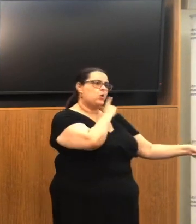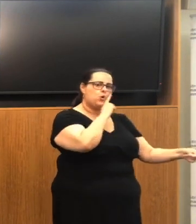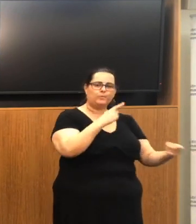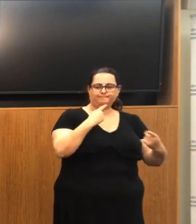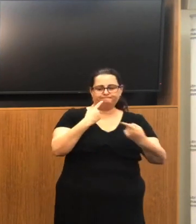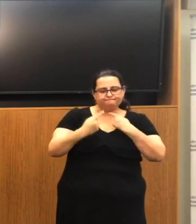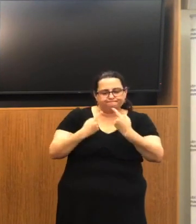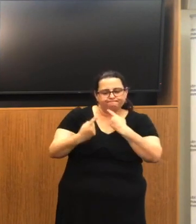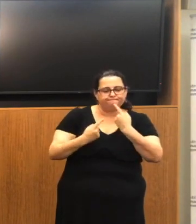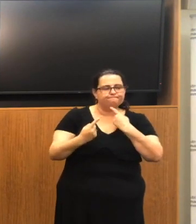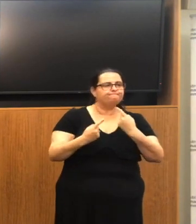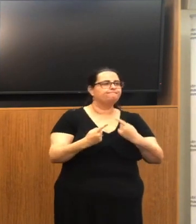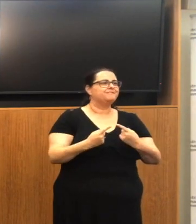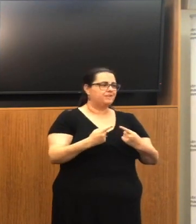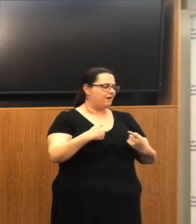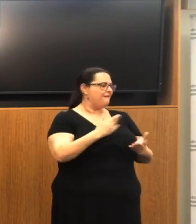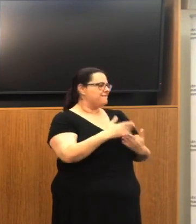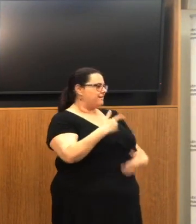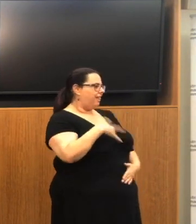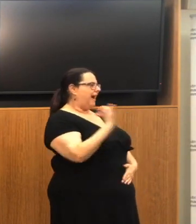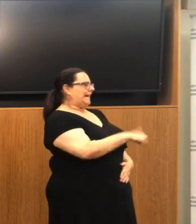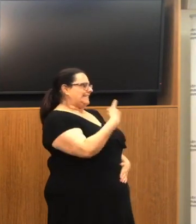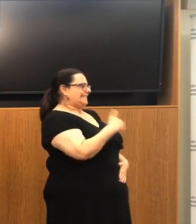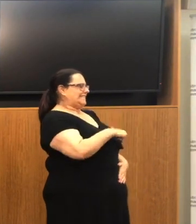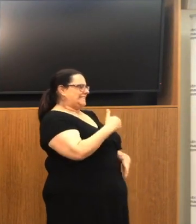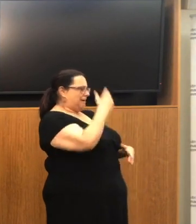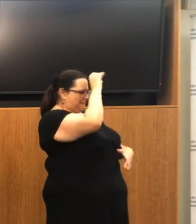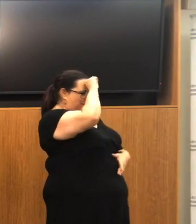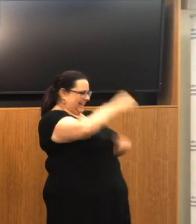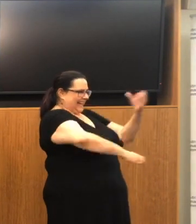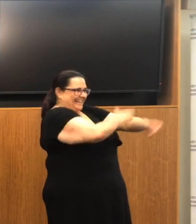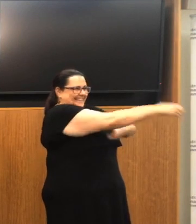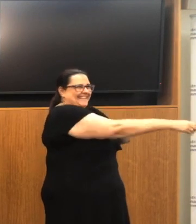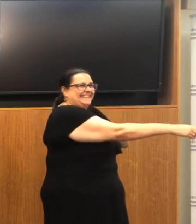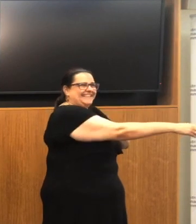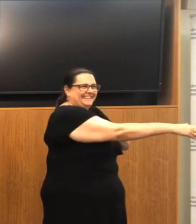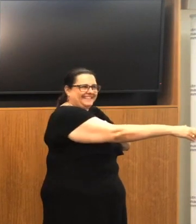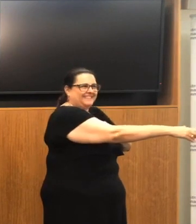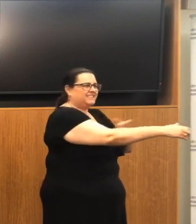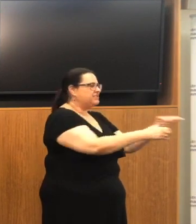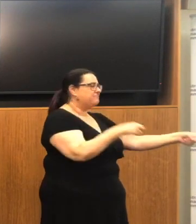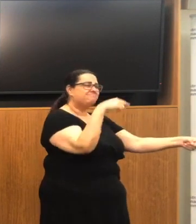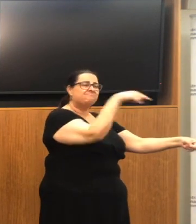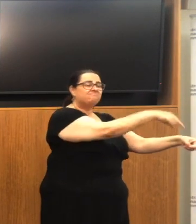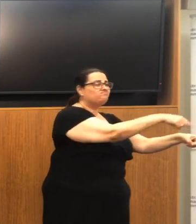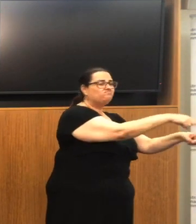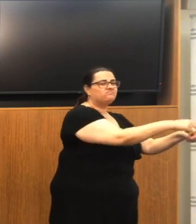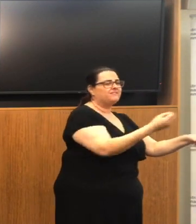of my younger self. She was there without any help.